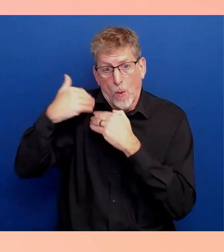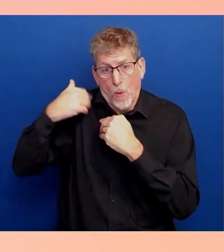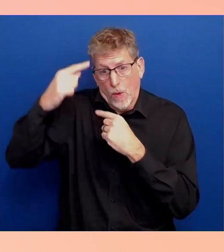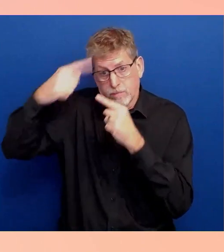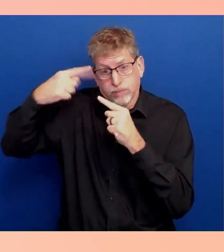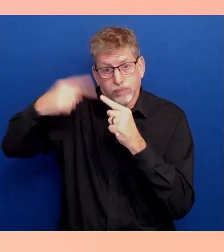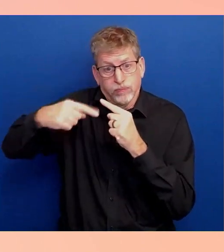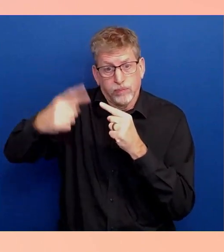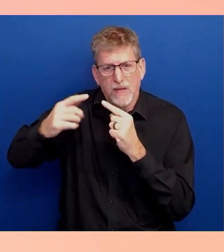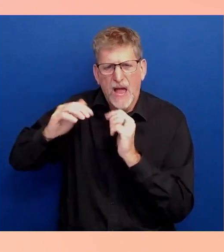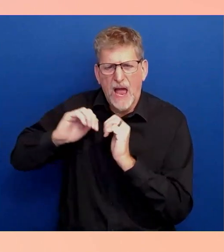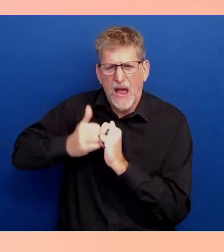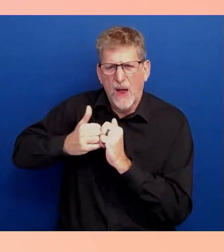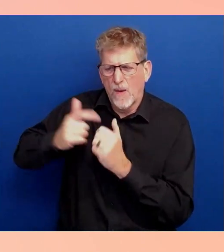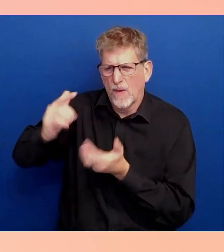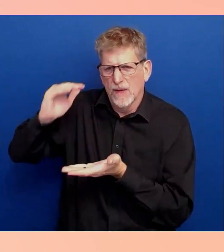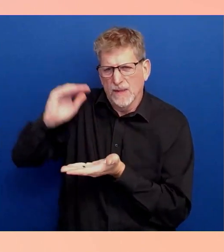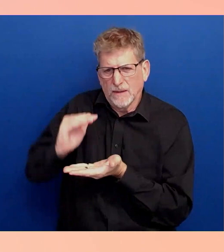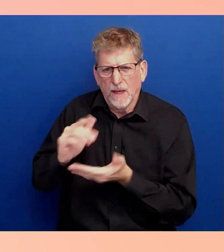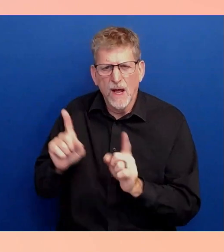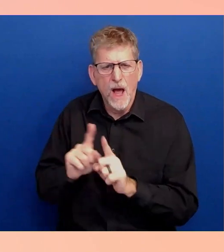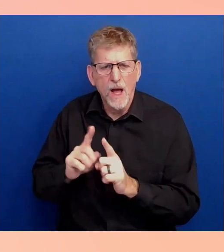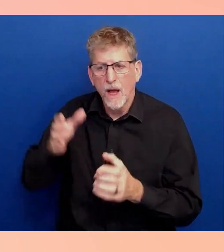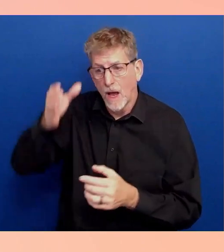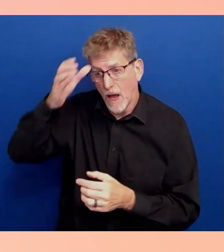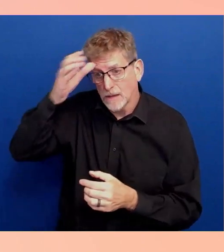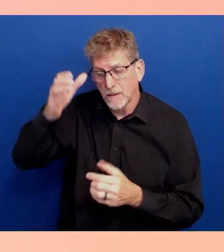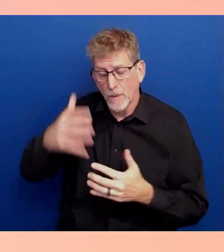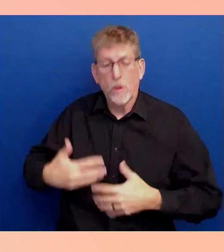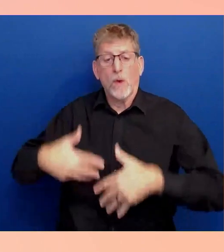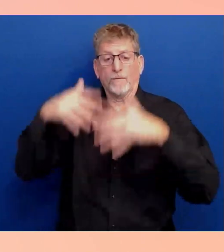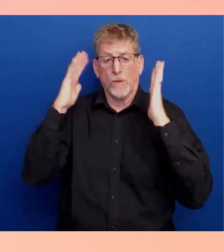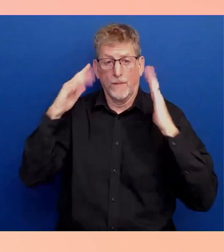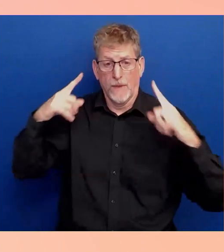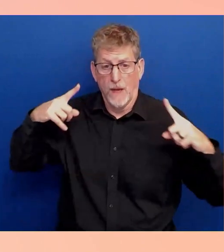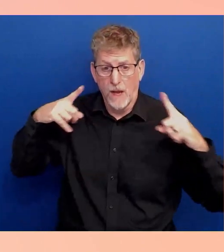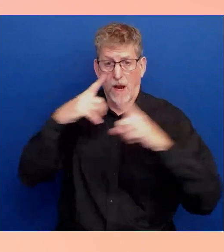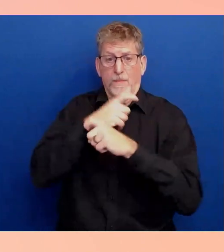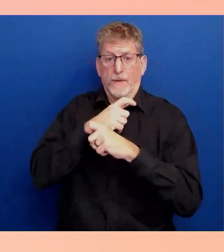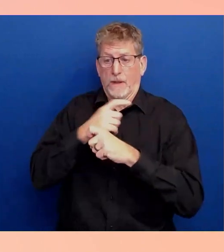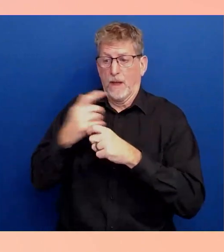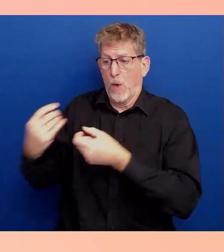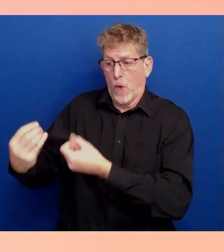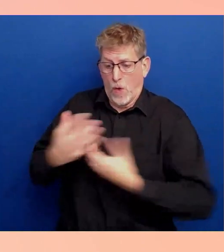can cause feelings of increased stress, fatigue, and frustration. This in turn will cause users to